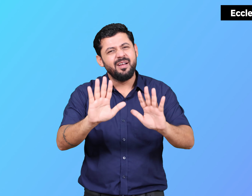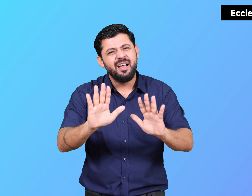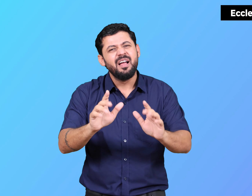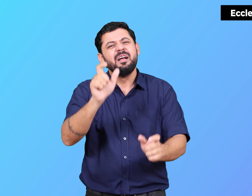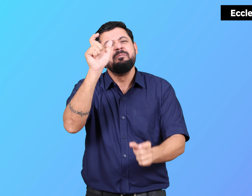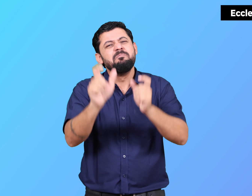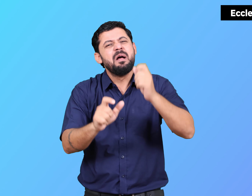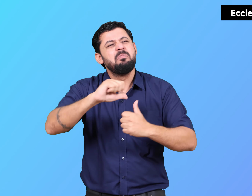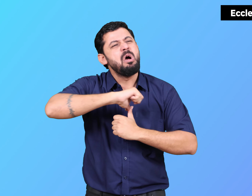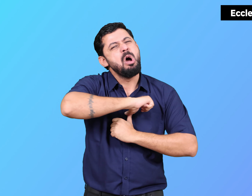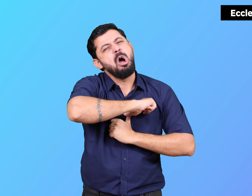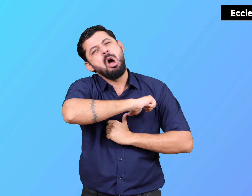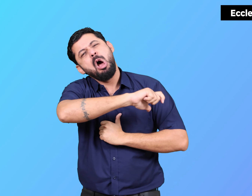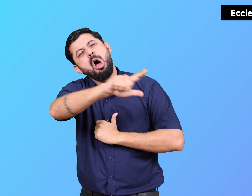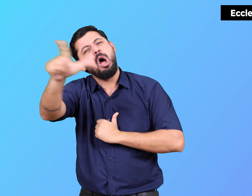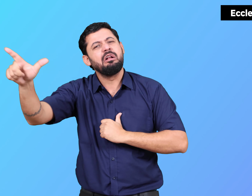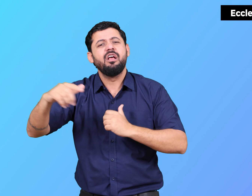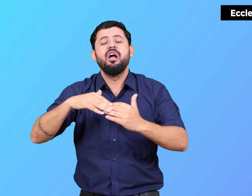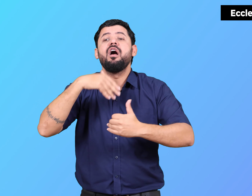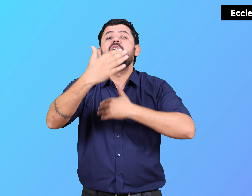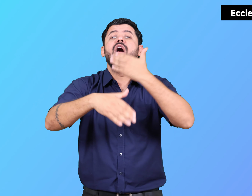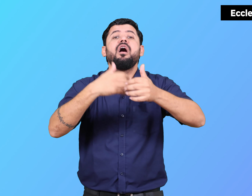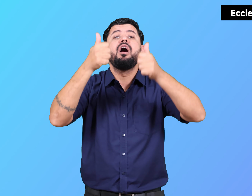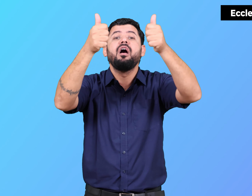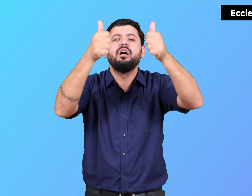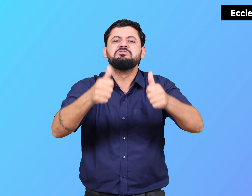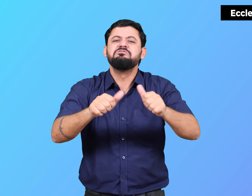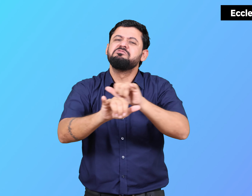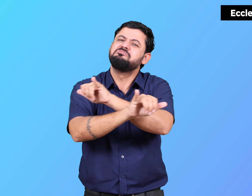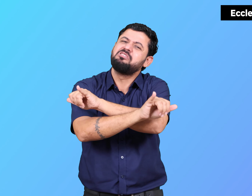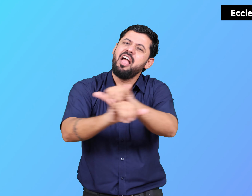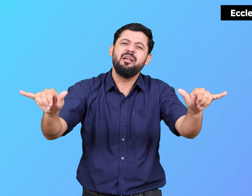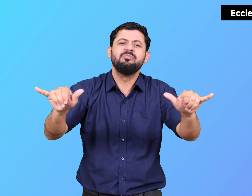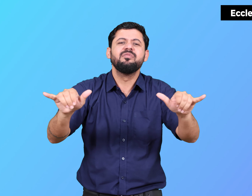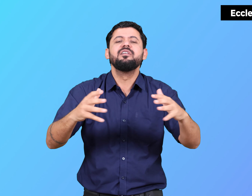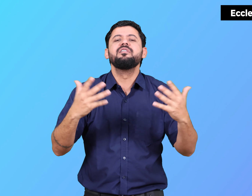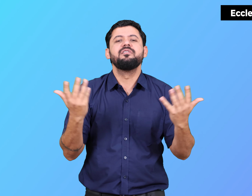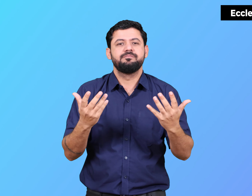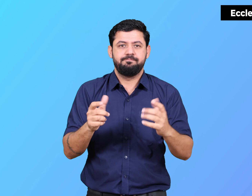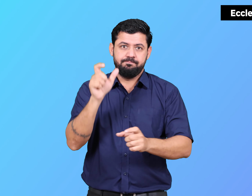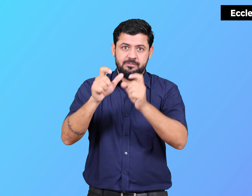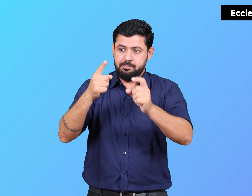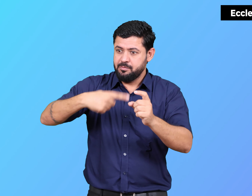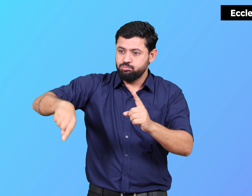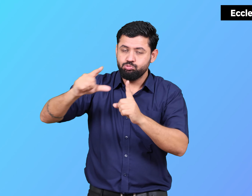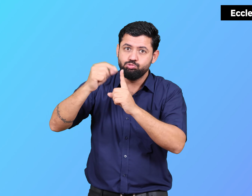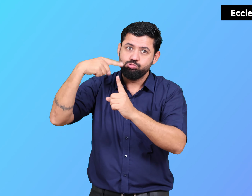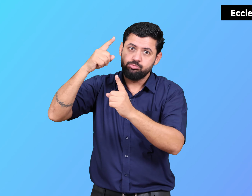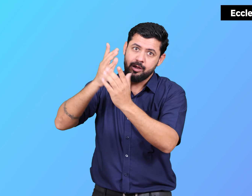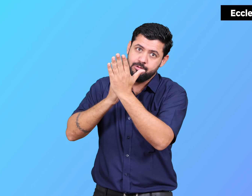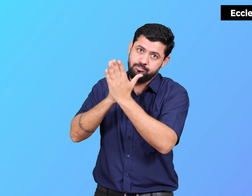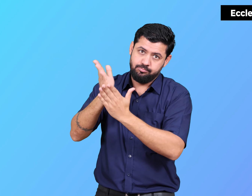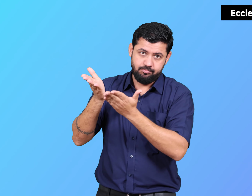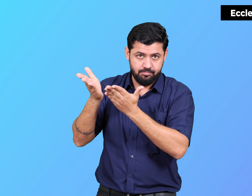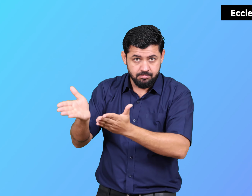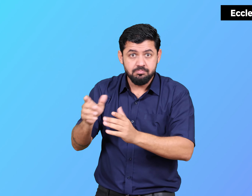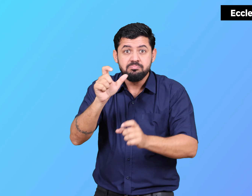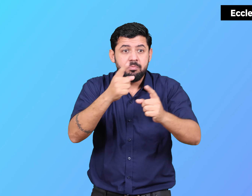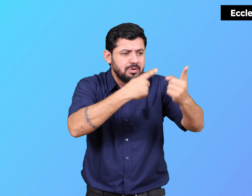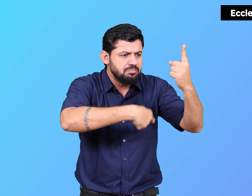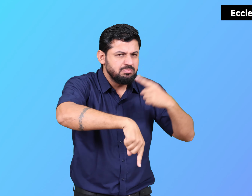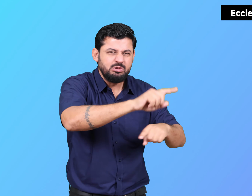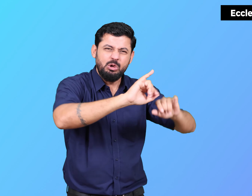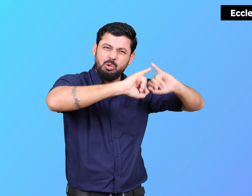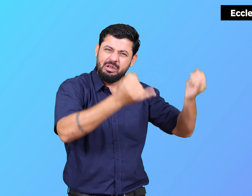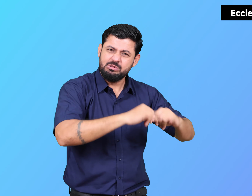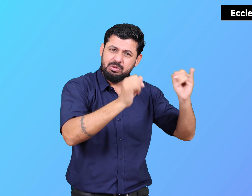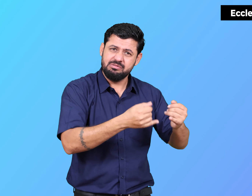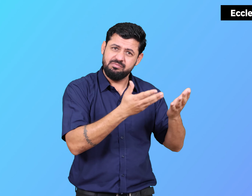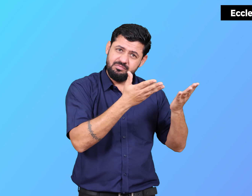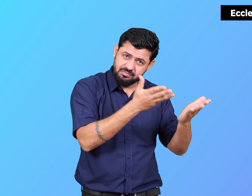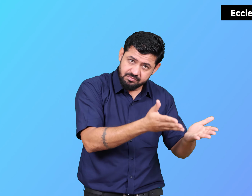But, there is one thing that happens to everyone—we all die! Death comes to good people and bad people.